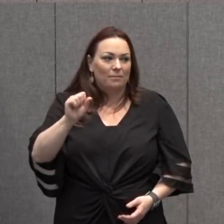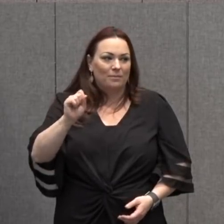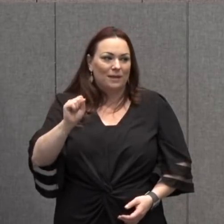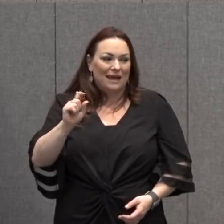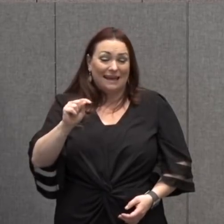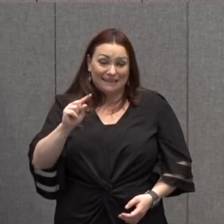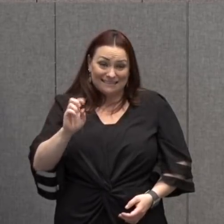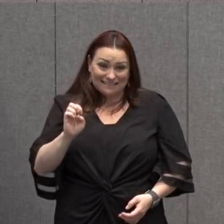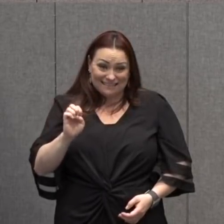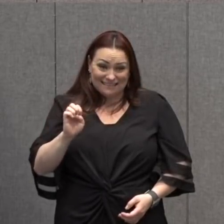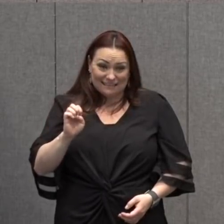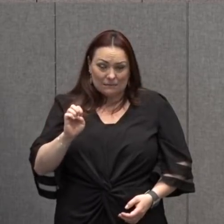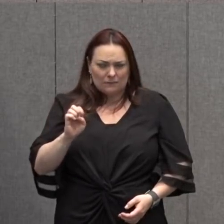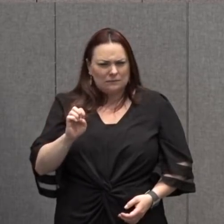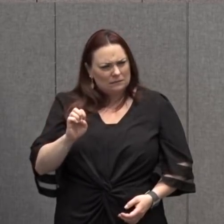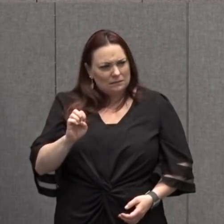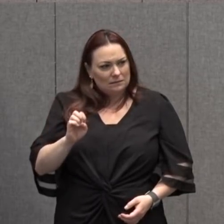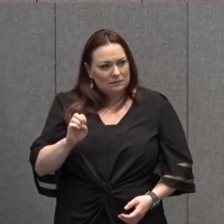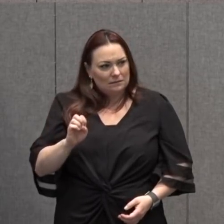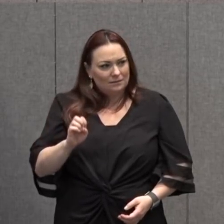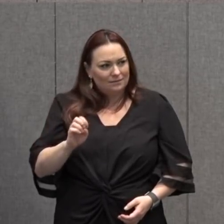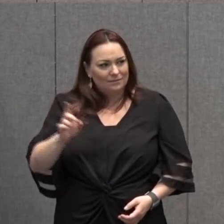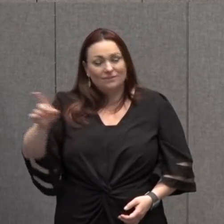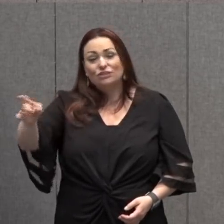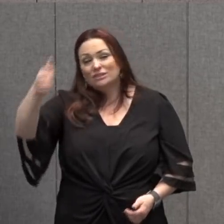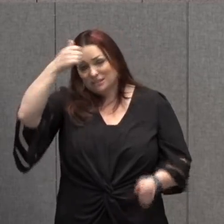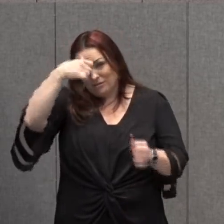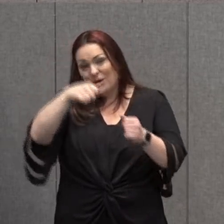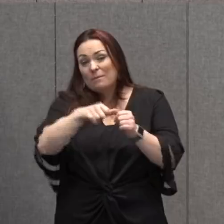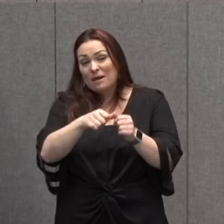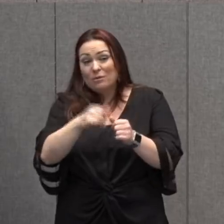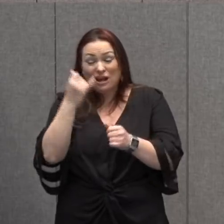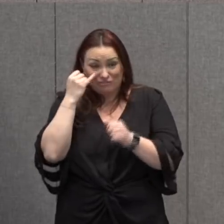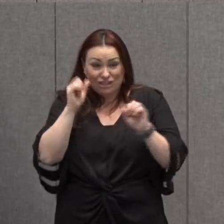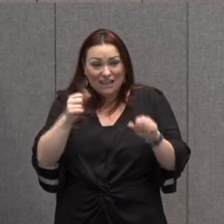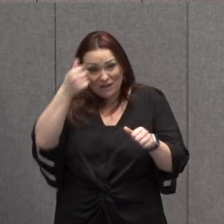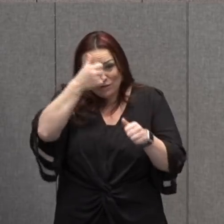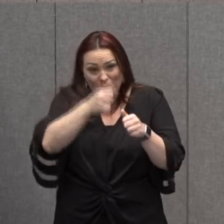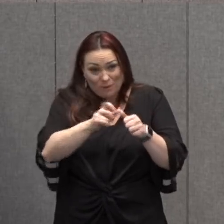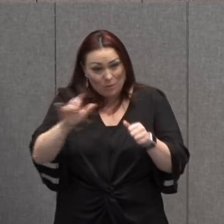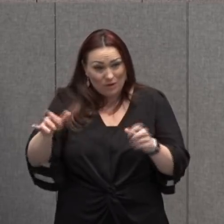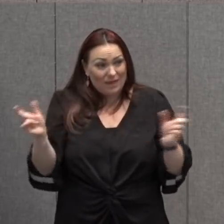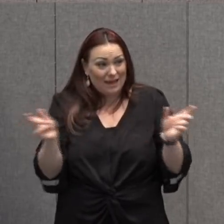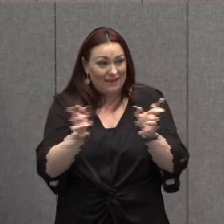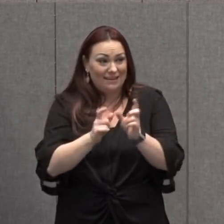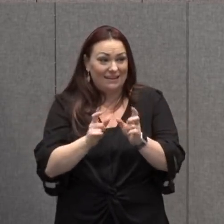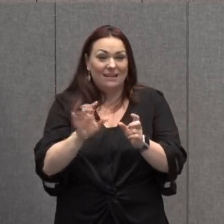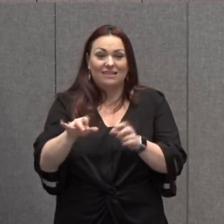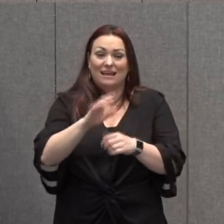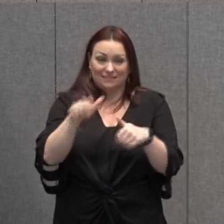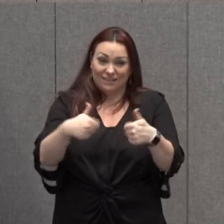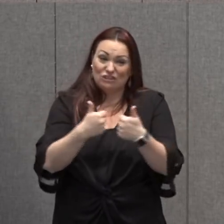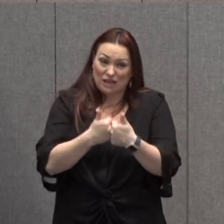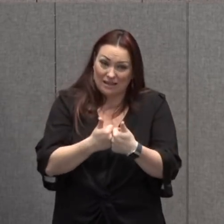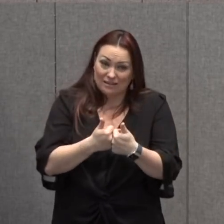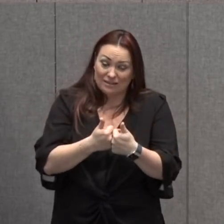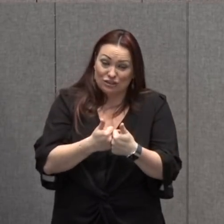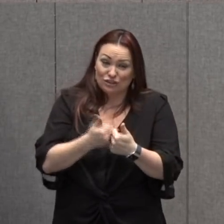Oh, I'm gonna have a match. - She's gonna remember, if she can remember where that card is. You know, that is the challenge. That is the challenge right there.